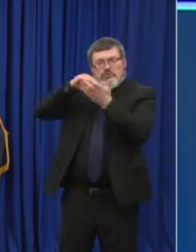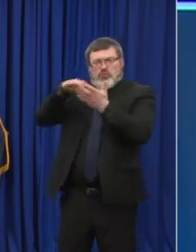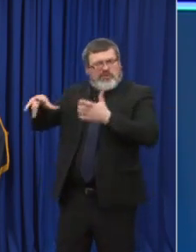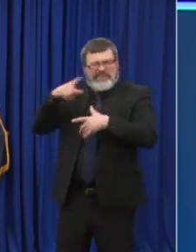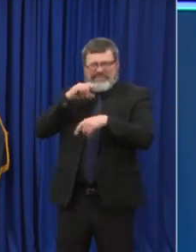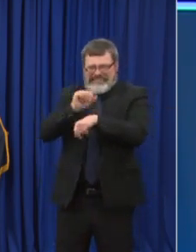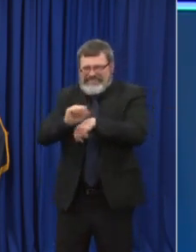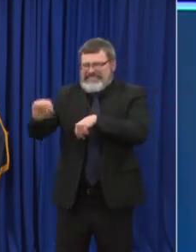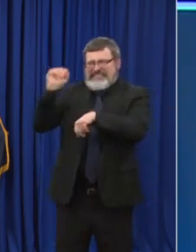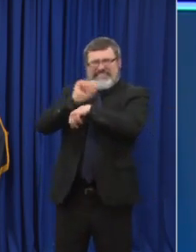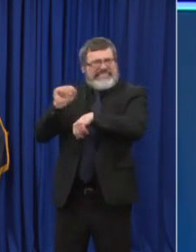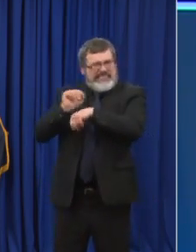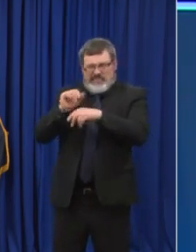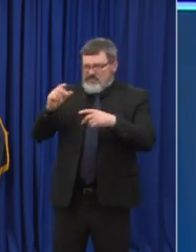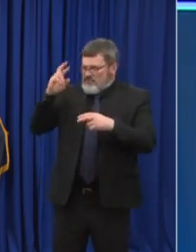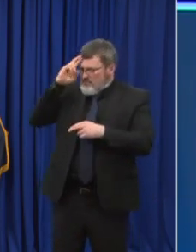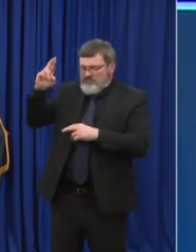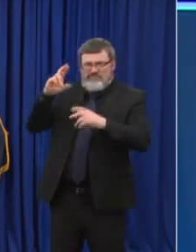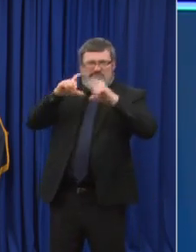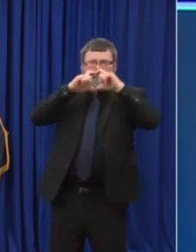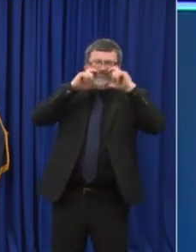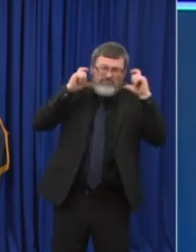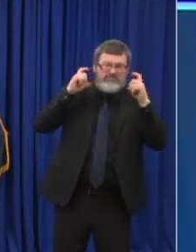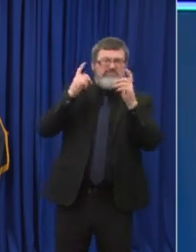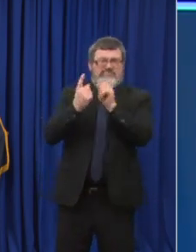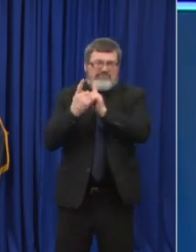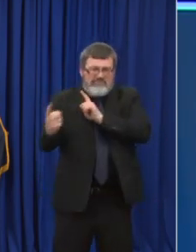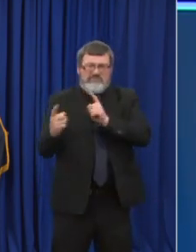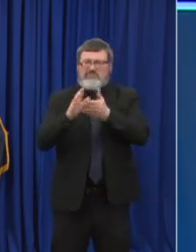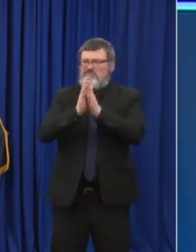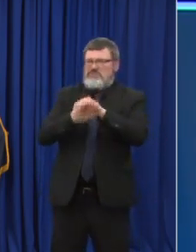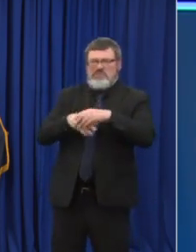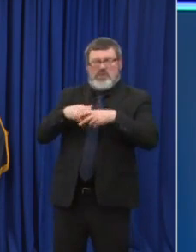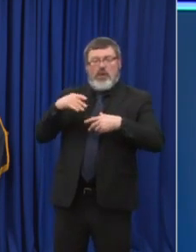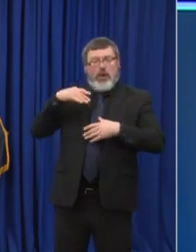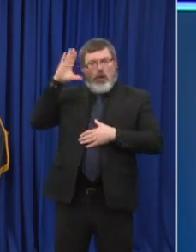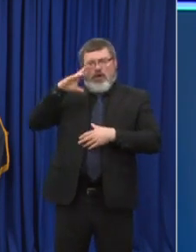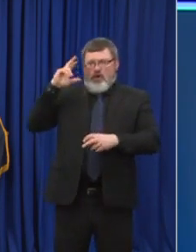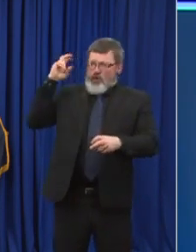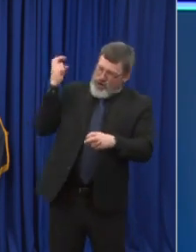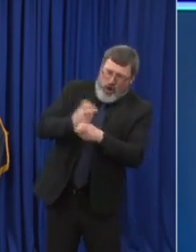THEY ARE DOING A PHENOMENAL JOB, ONE OF OUR GREAT SUCCESS STORIES IN THE STATE.